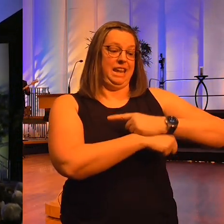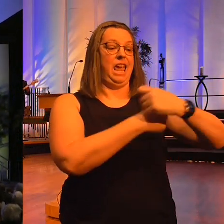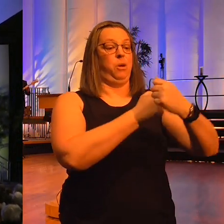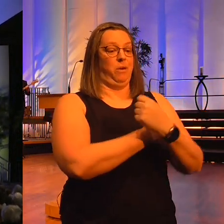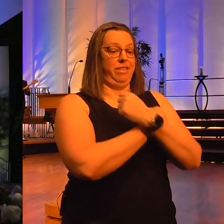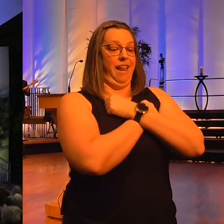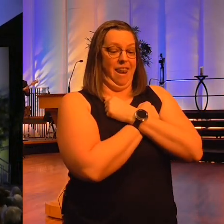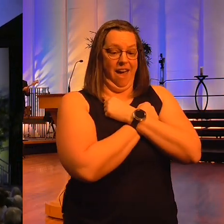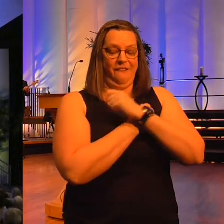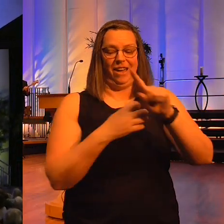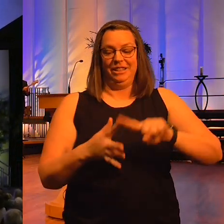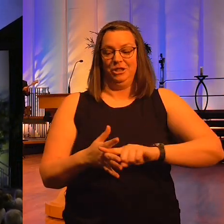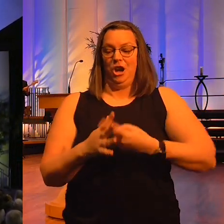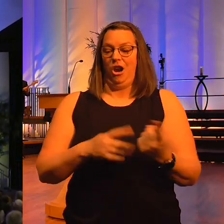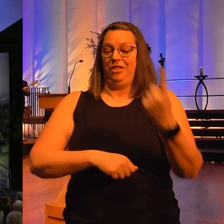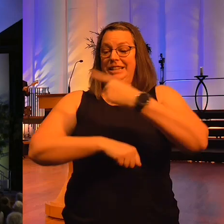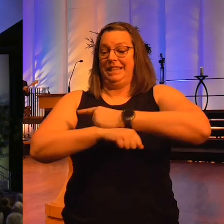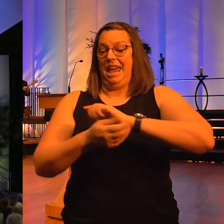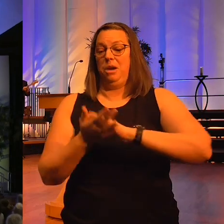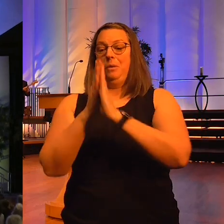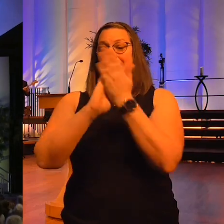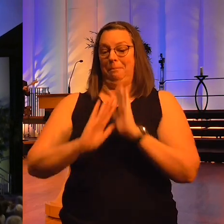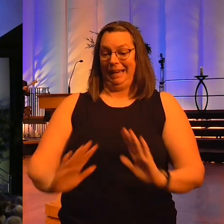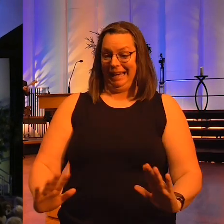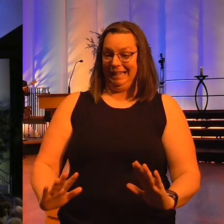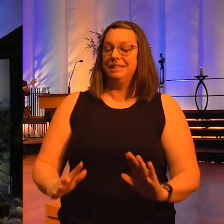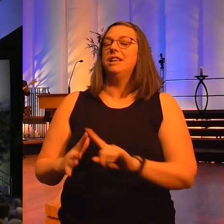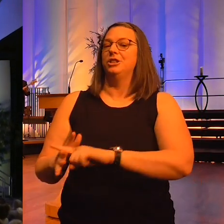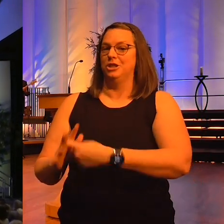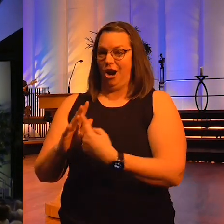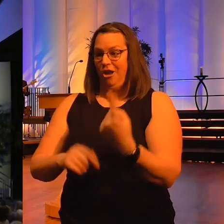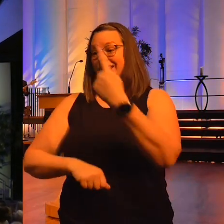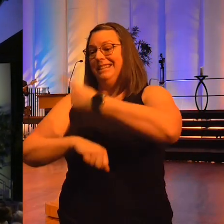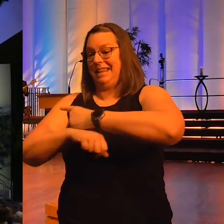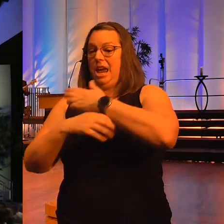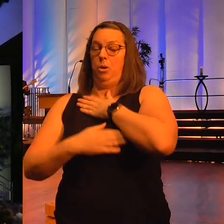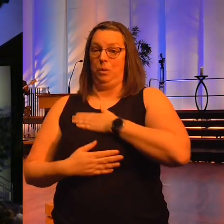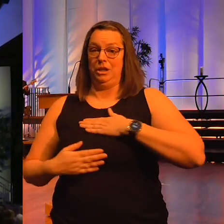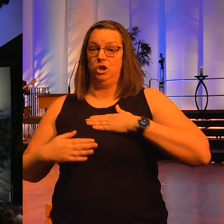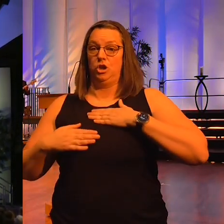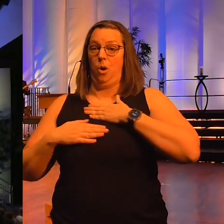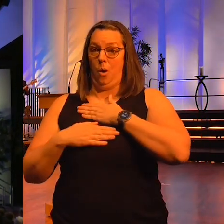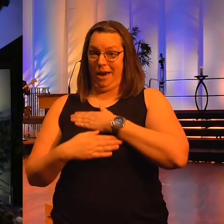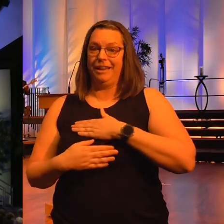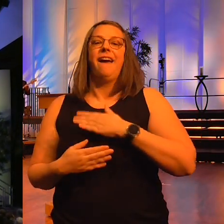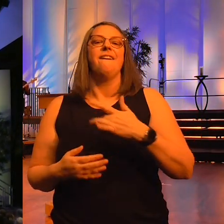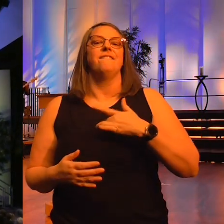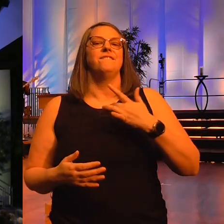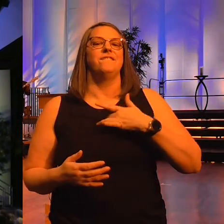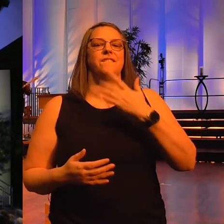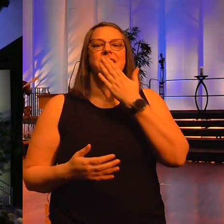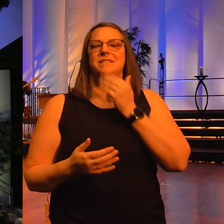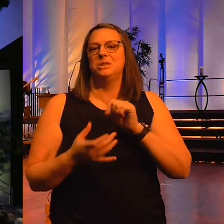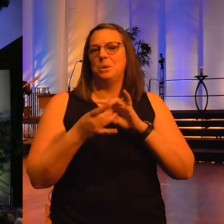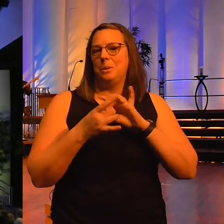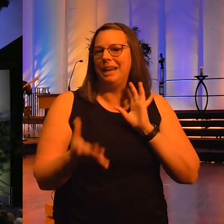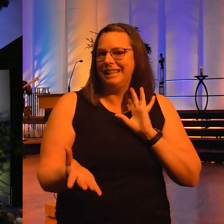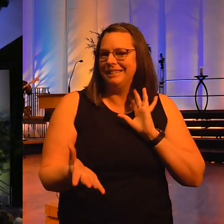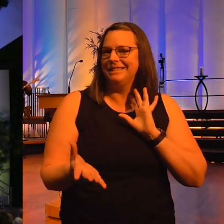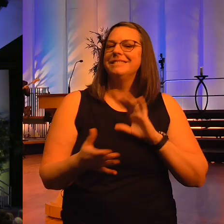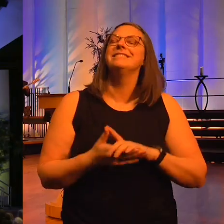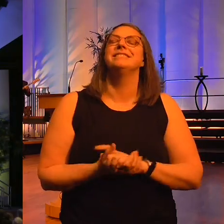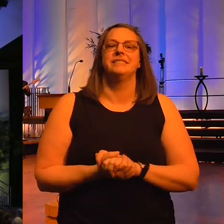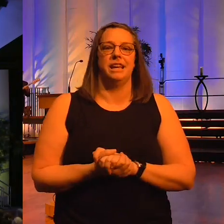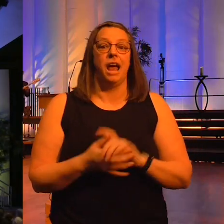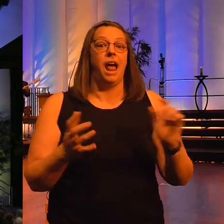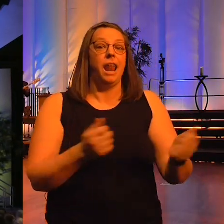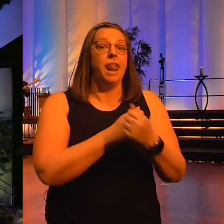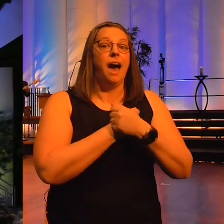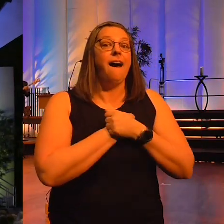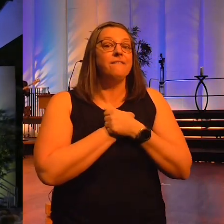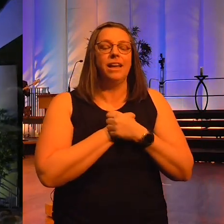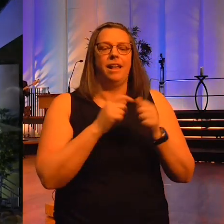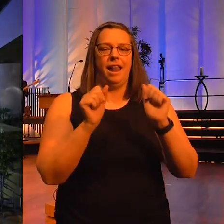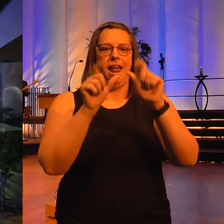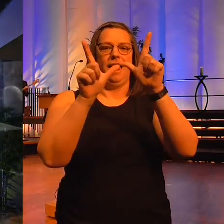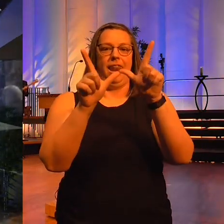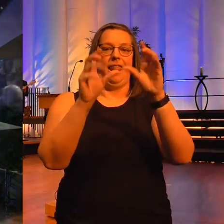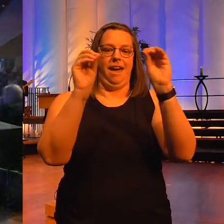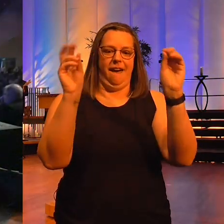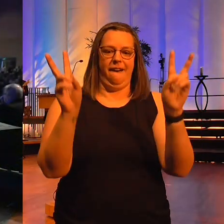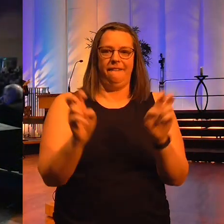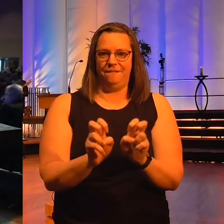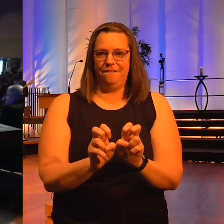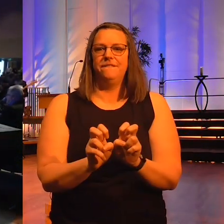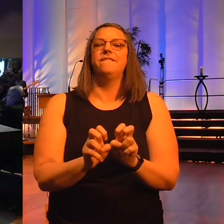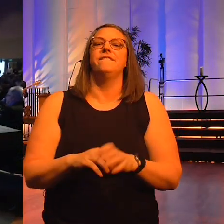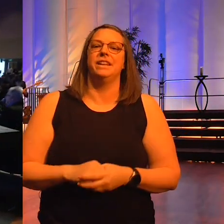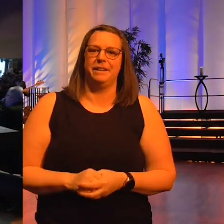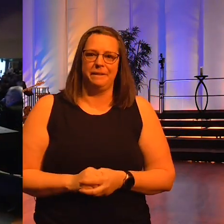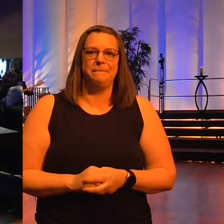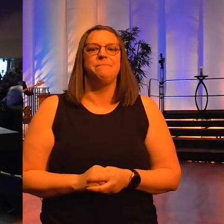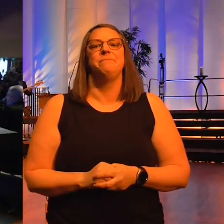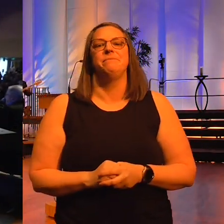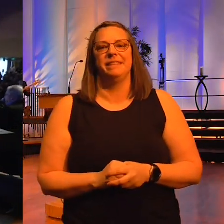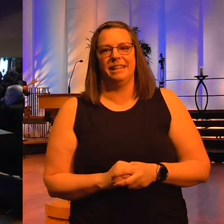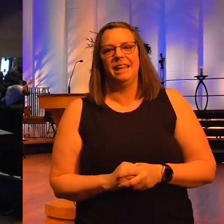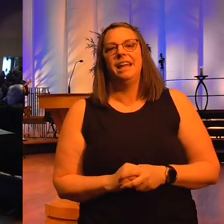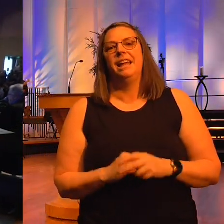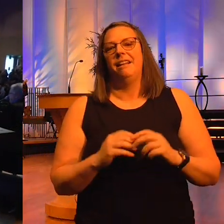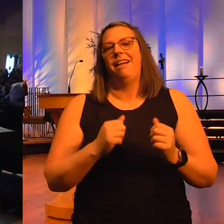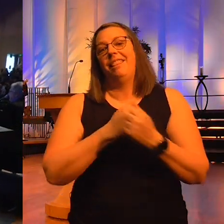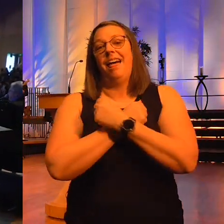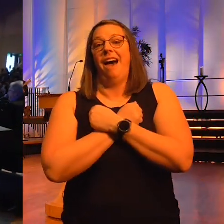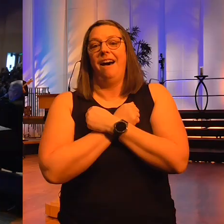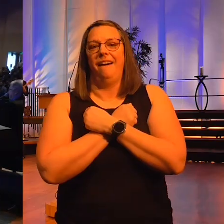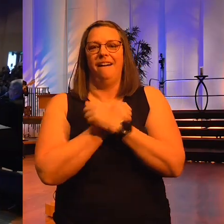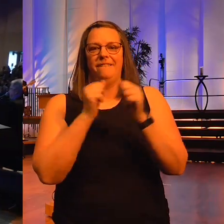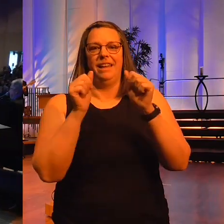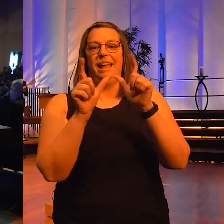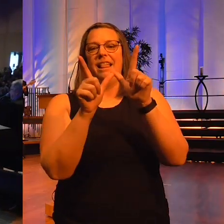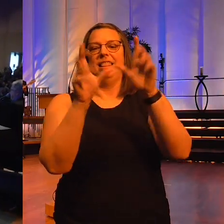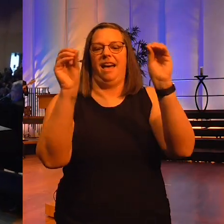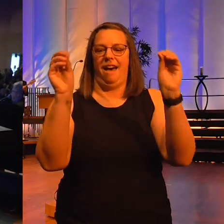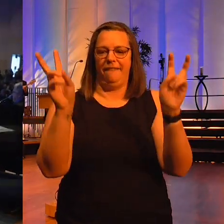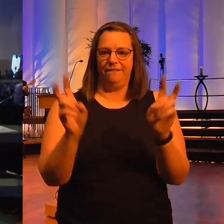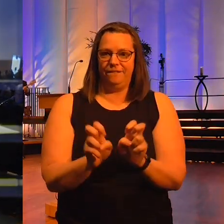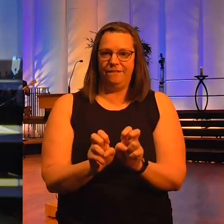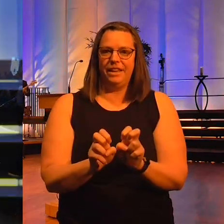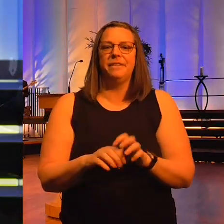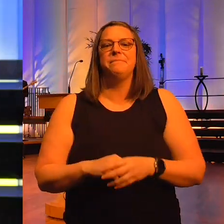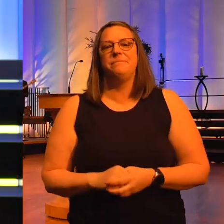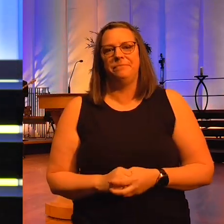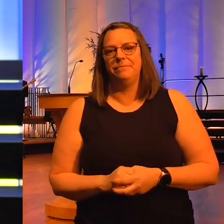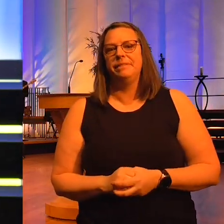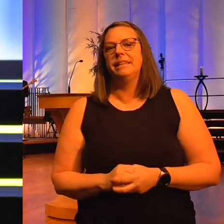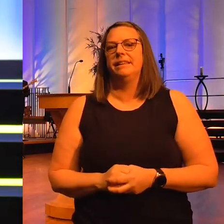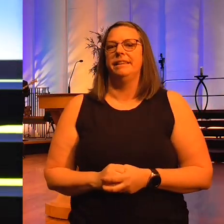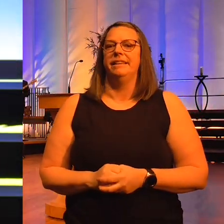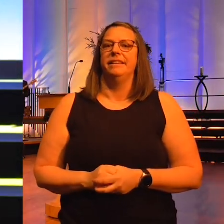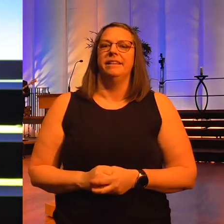I start my day with peace I start my day with joy feel that sweet release love love